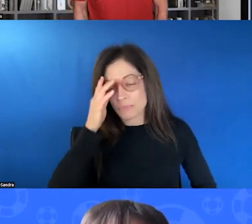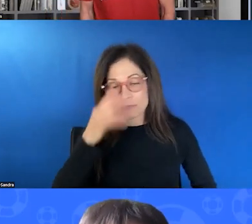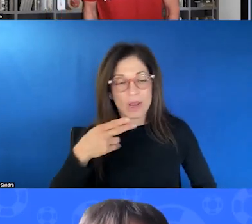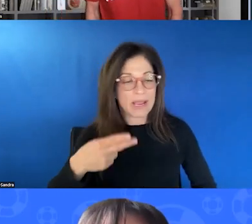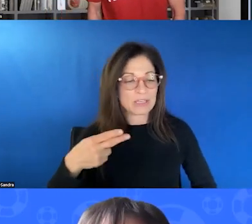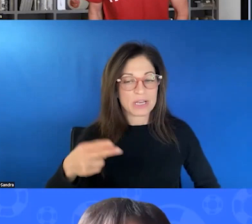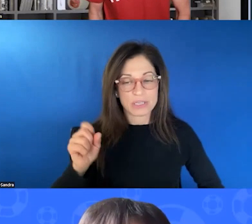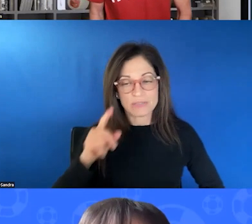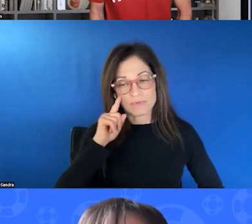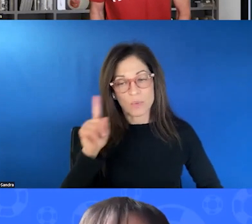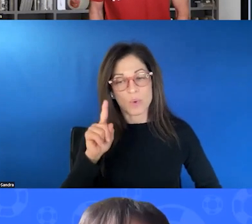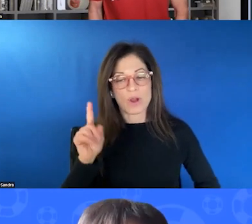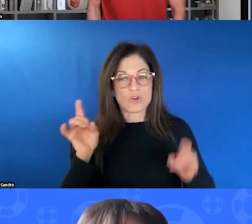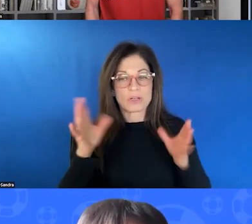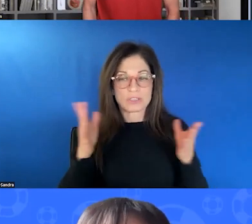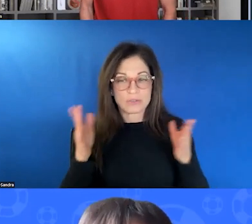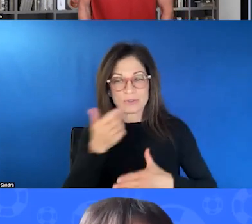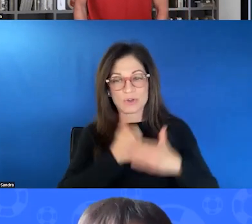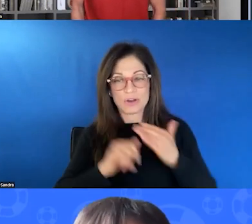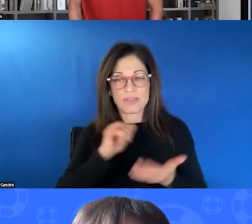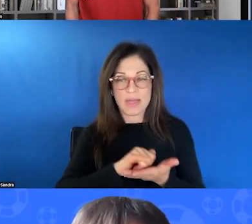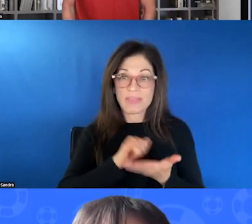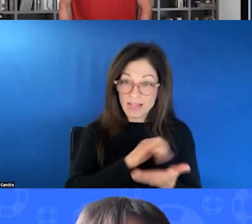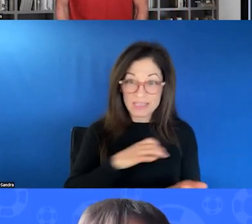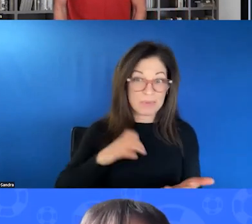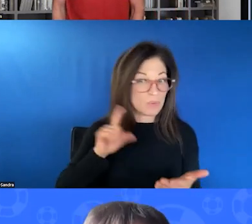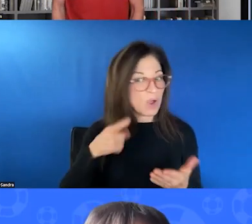SERVICES FALL. THAT IS THE COMMITTEE THAT WE FOCUS ON AND HAVE